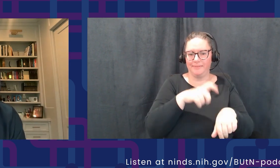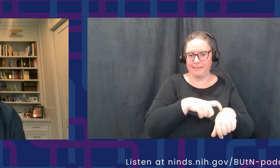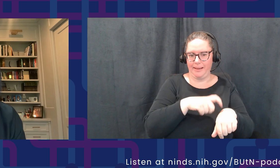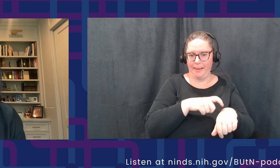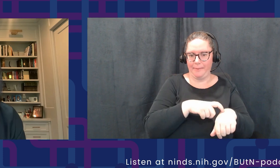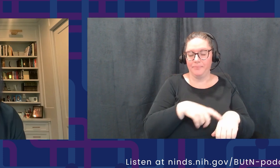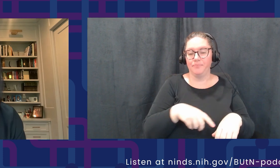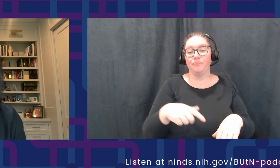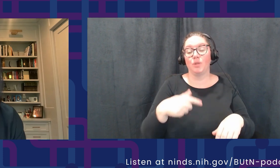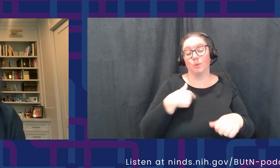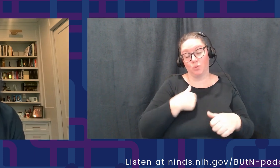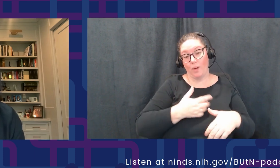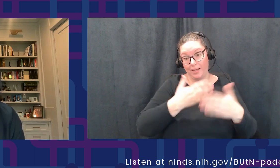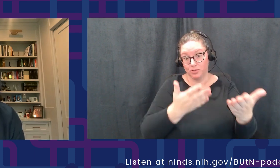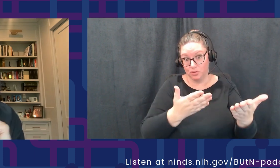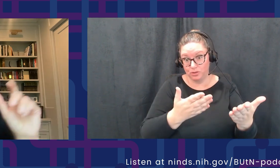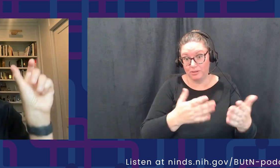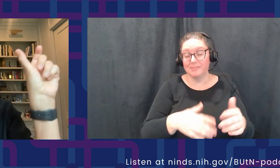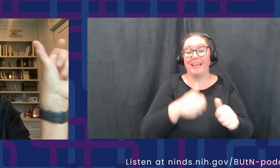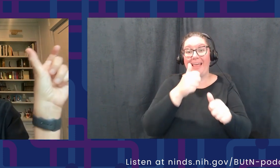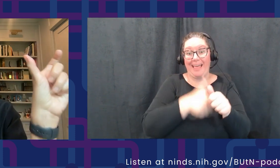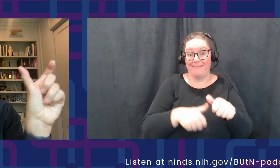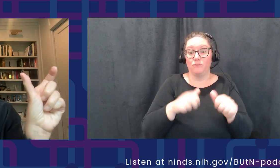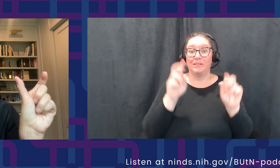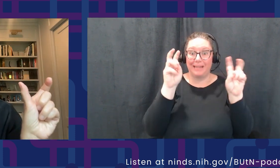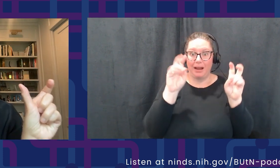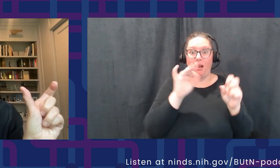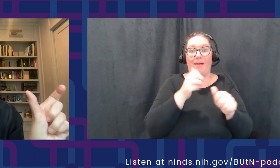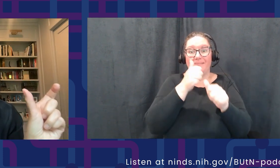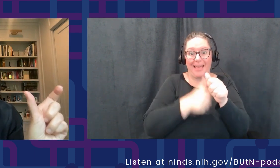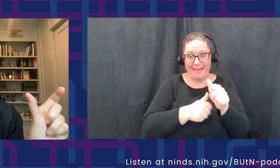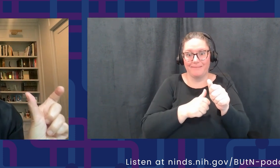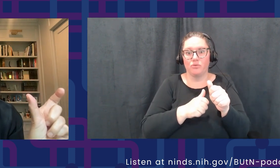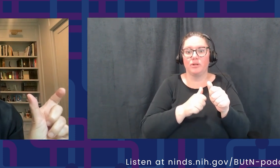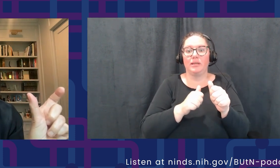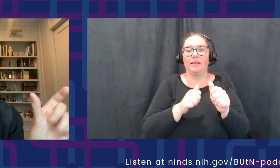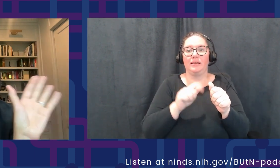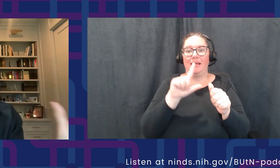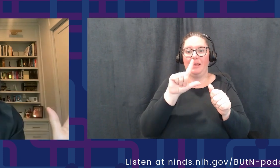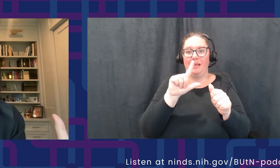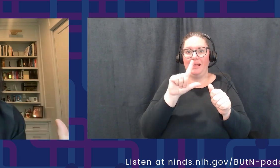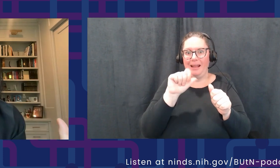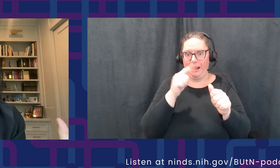So what I suggest is that every title of every figure legend tells the conclusion.